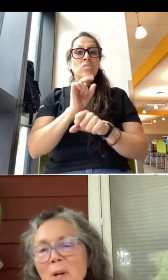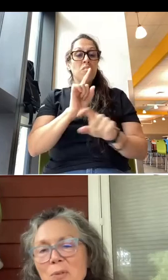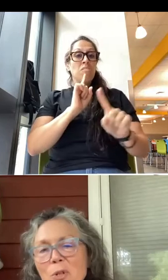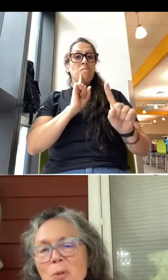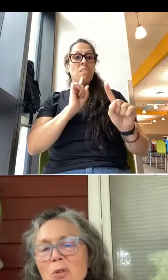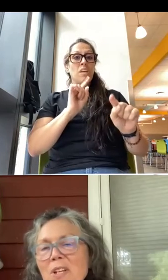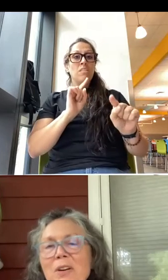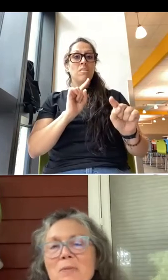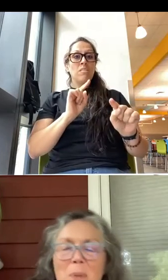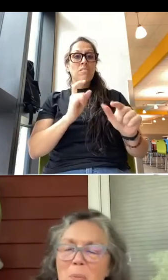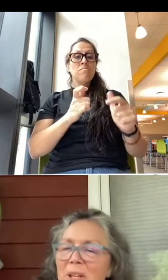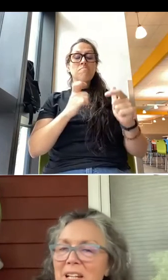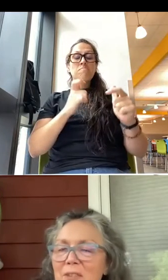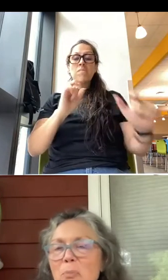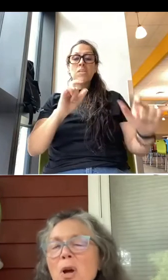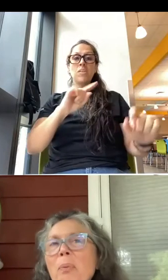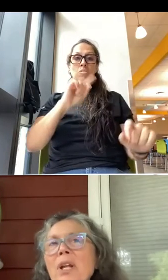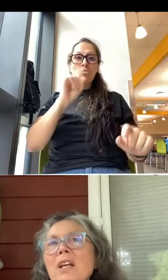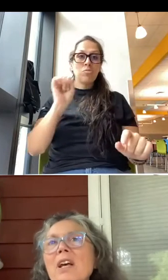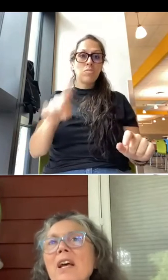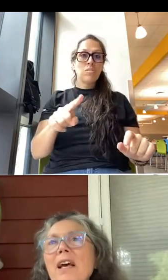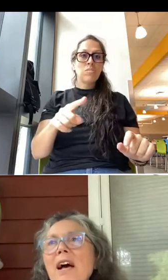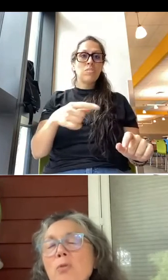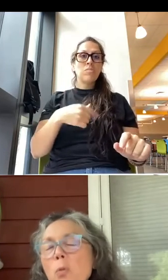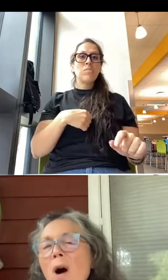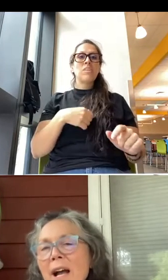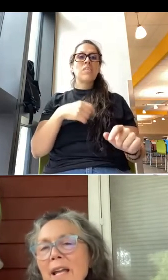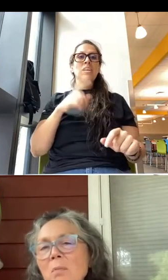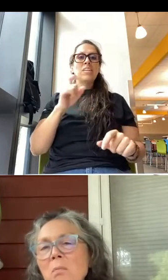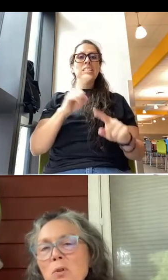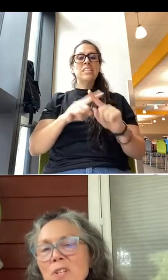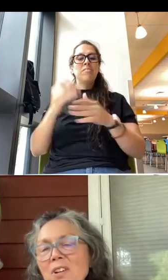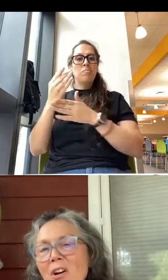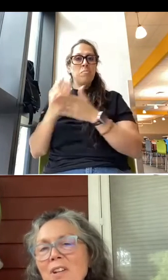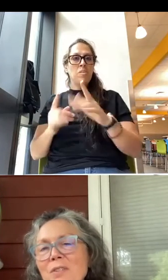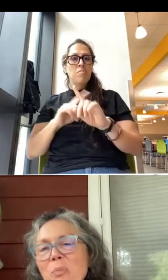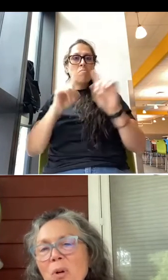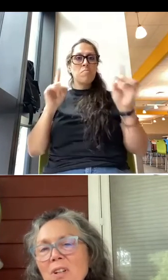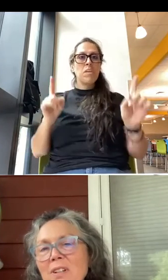question, which we usually ask people in a different part, but of why music and art is important?